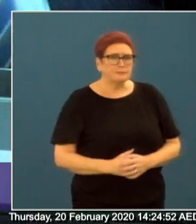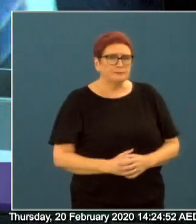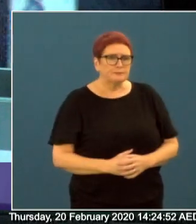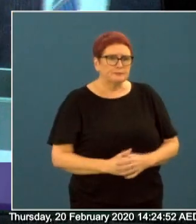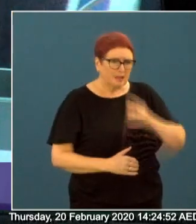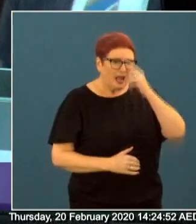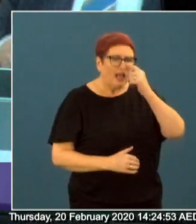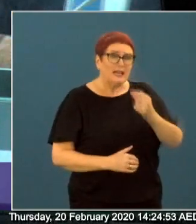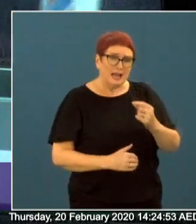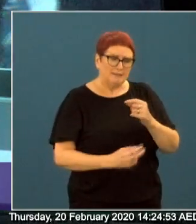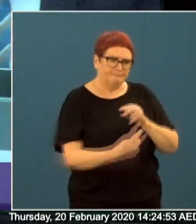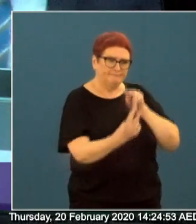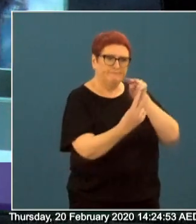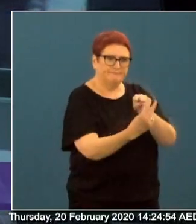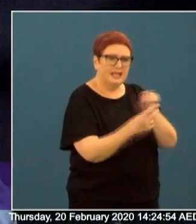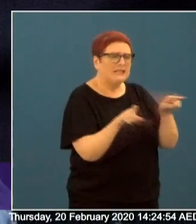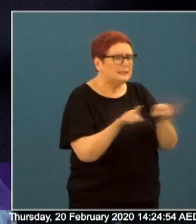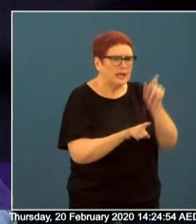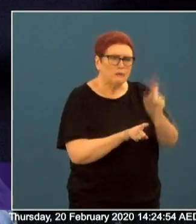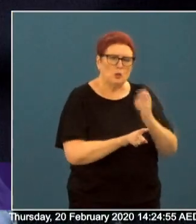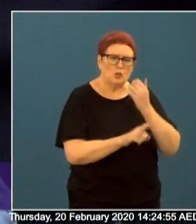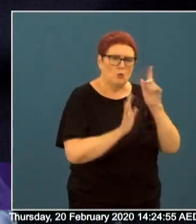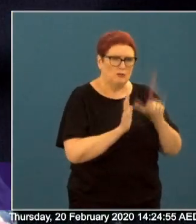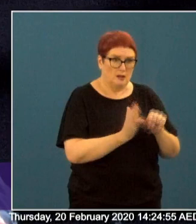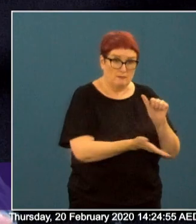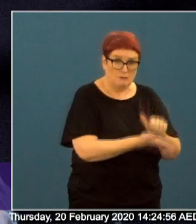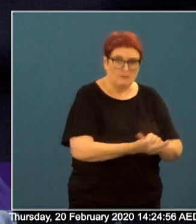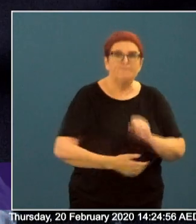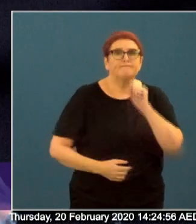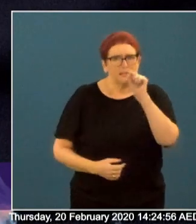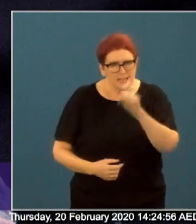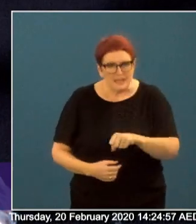continuity of care, is that right? That's right, including the development of clinical care